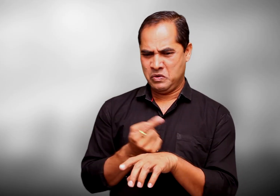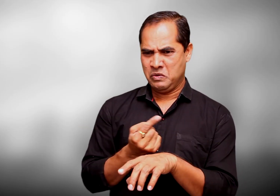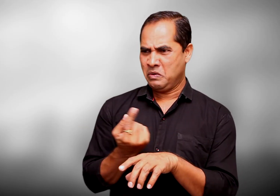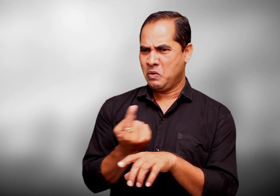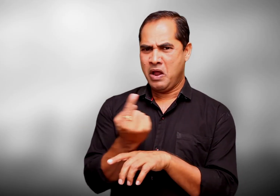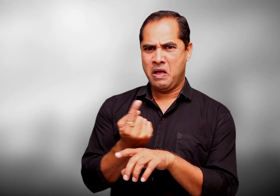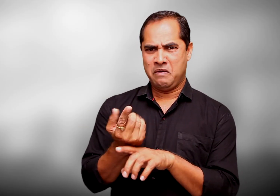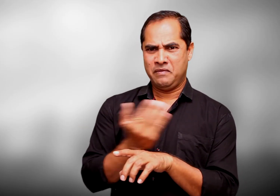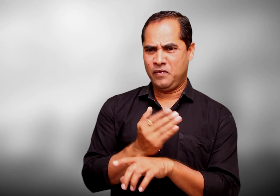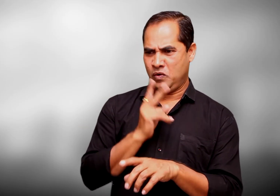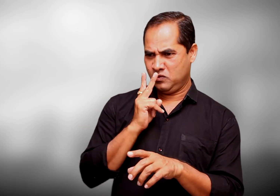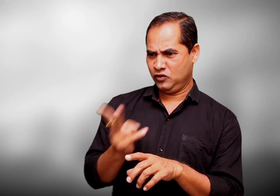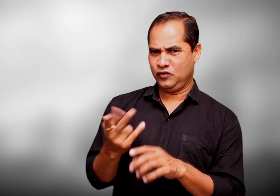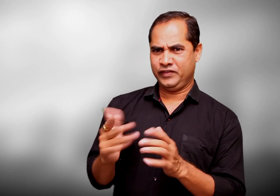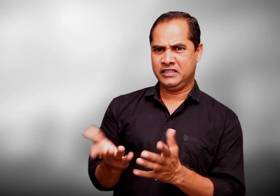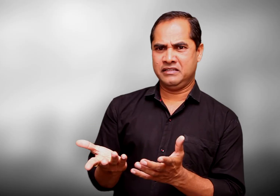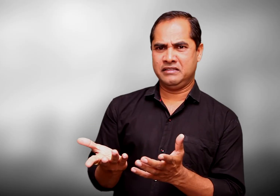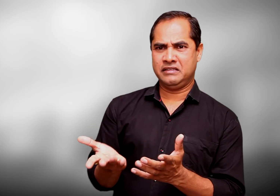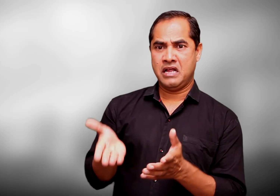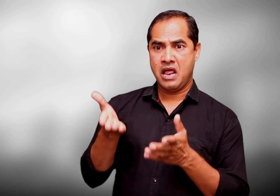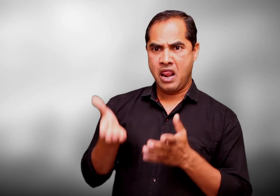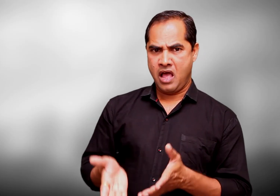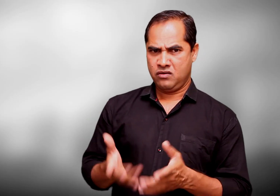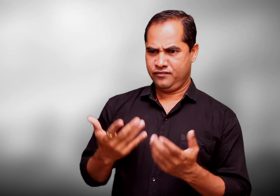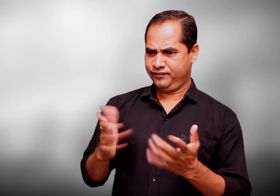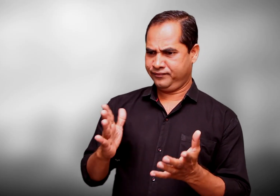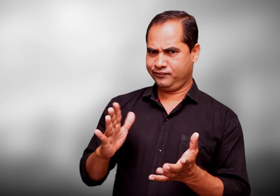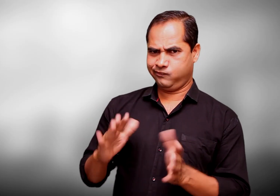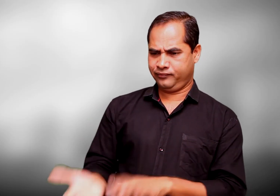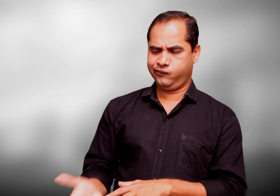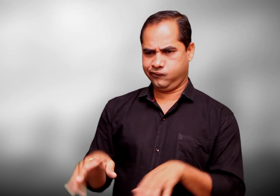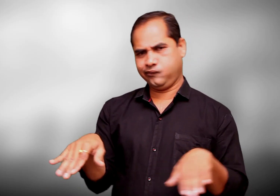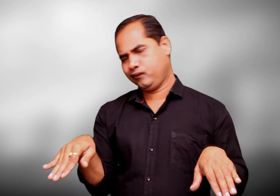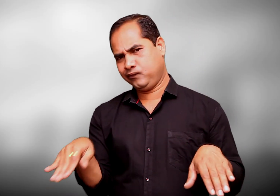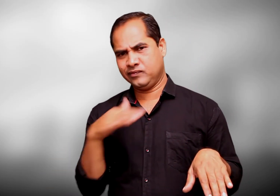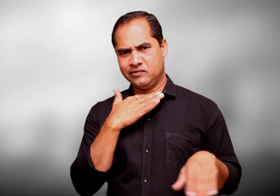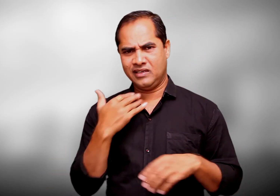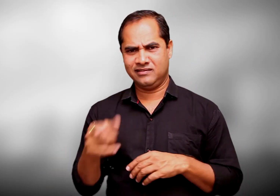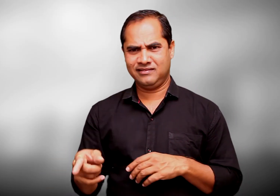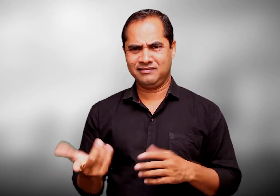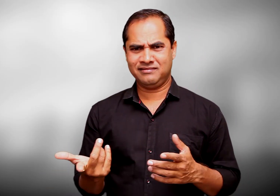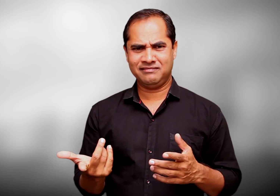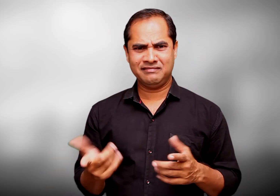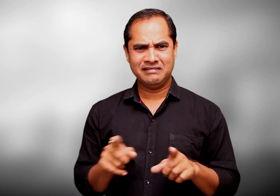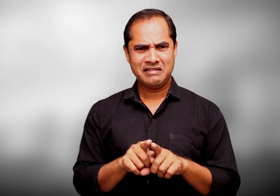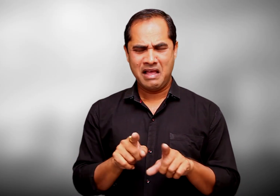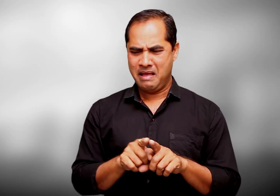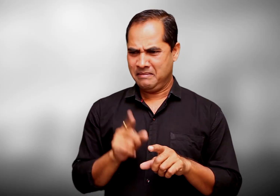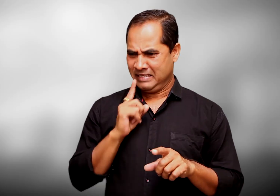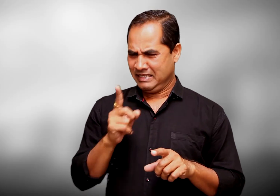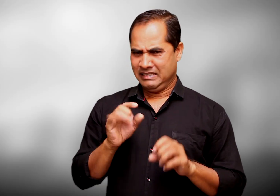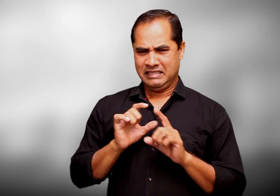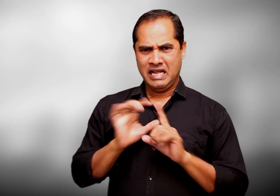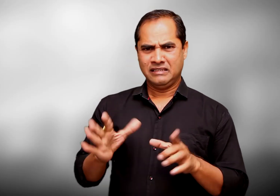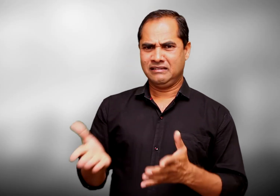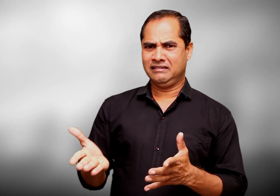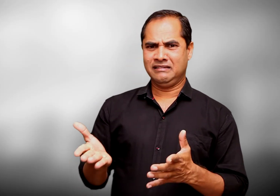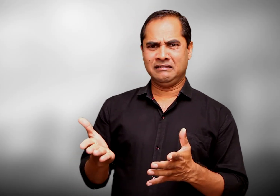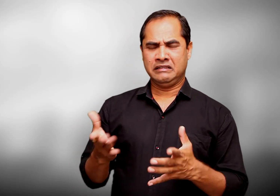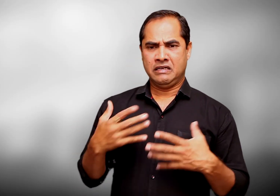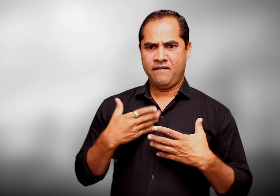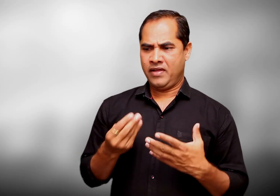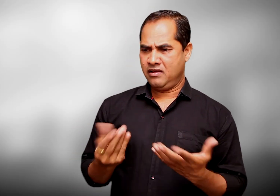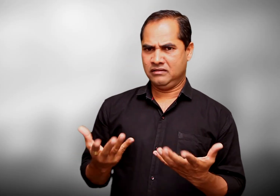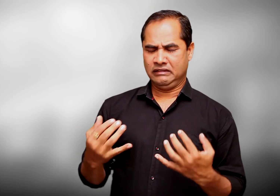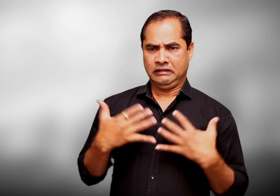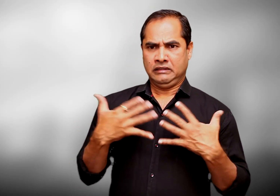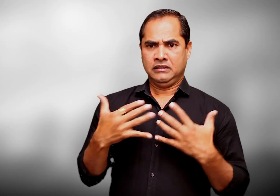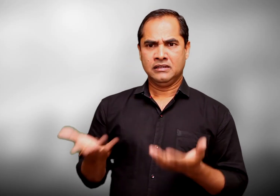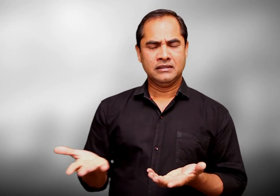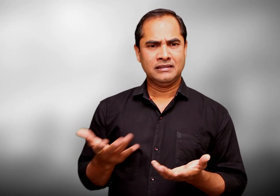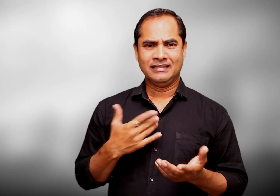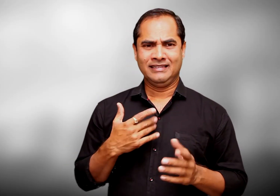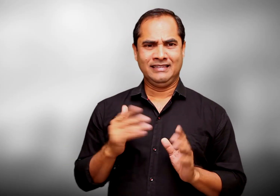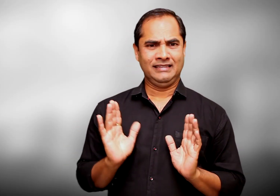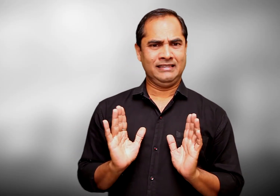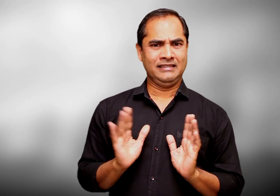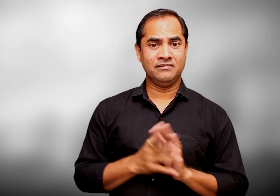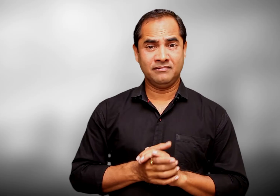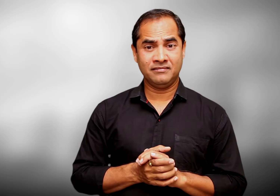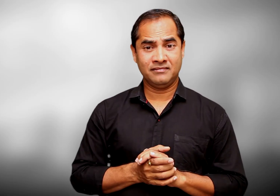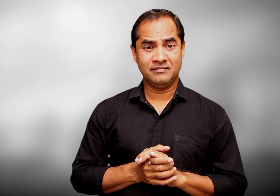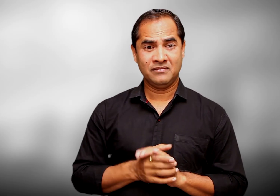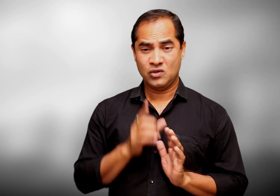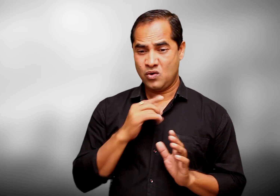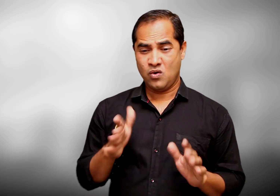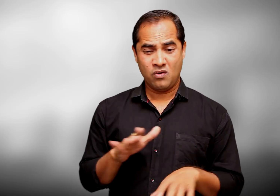now dead, all gone, looked so horrible, so frightening, as it lay their legs spreadeagled,